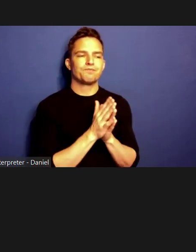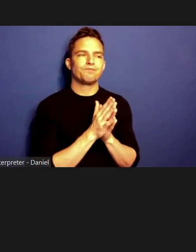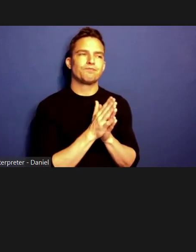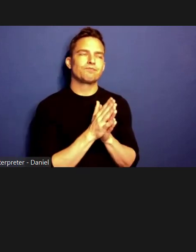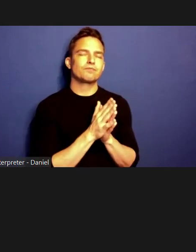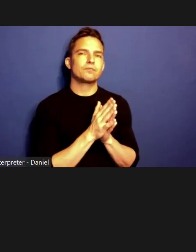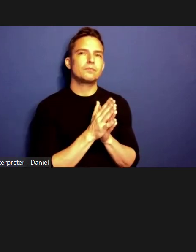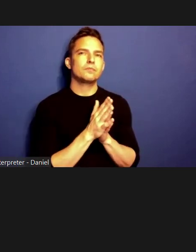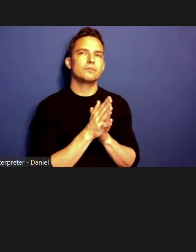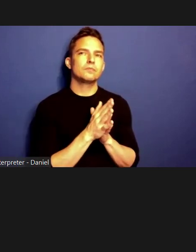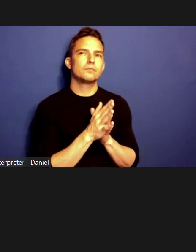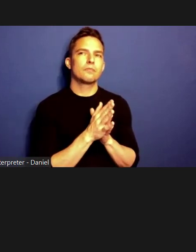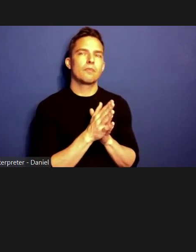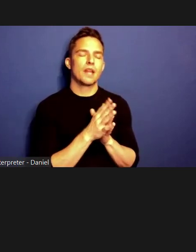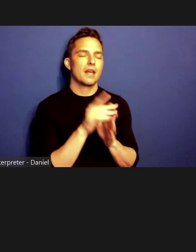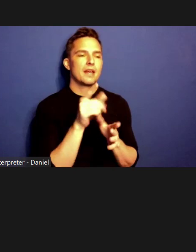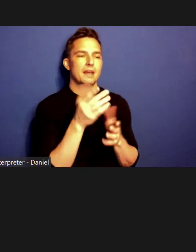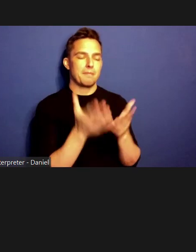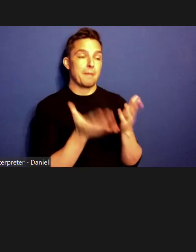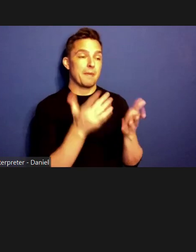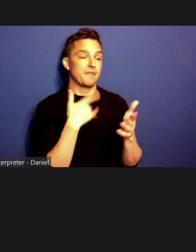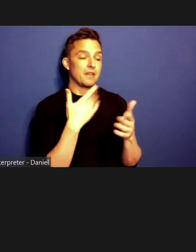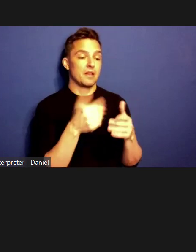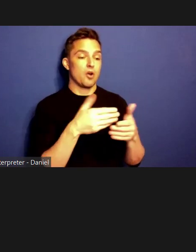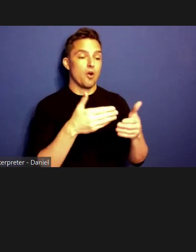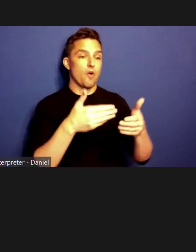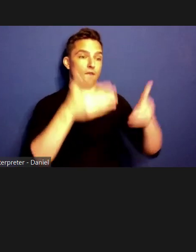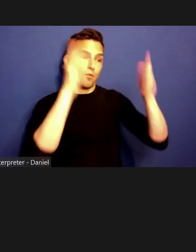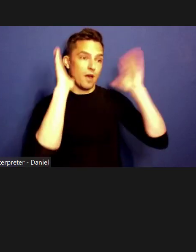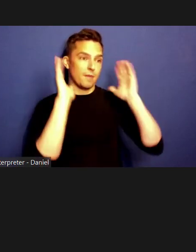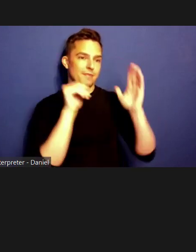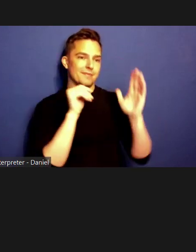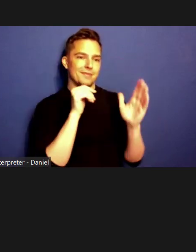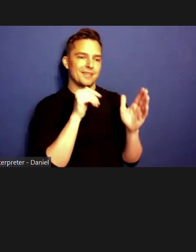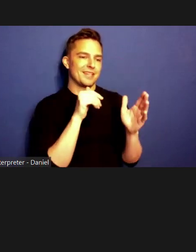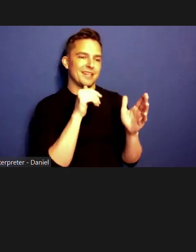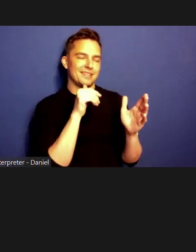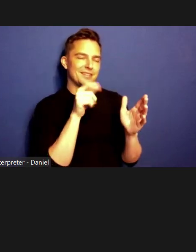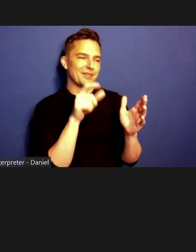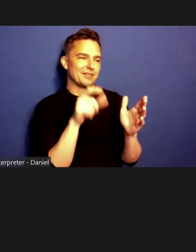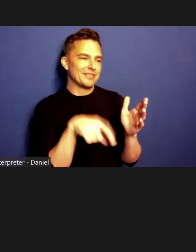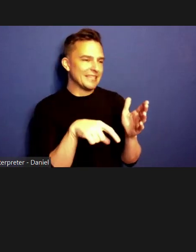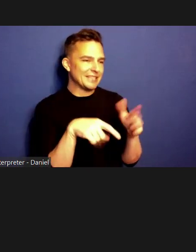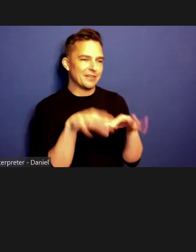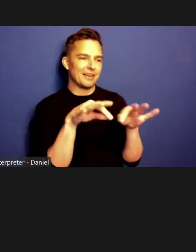might overwhelm you with the details of the equipment.